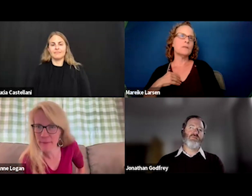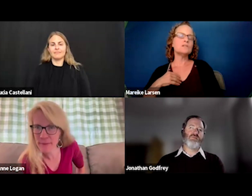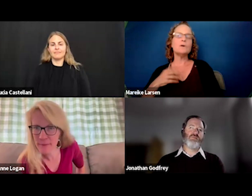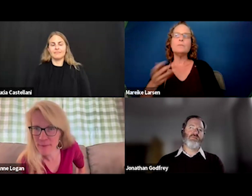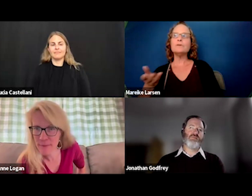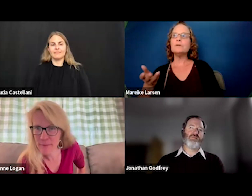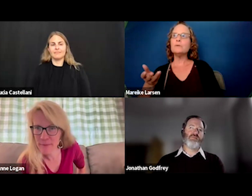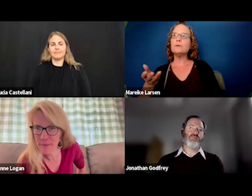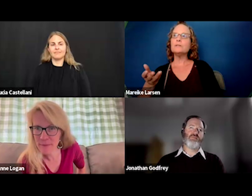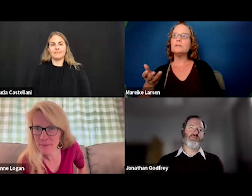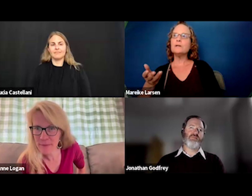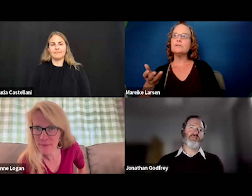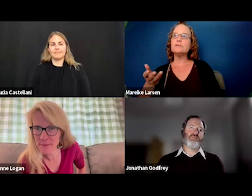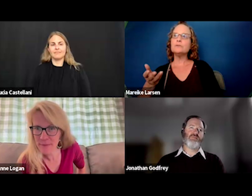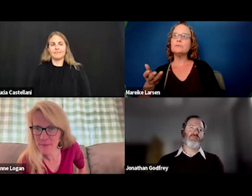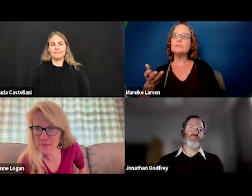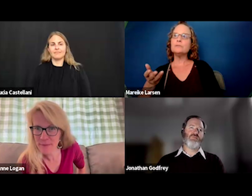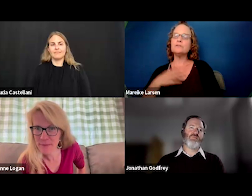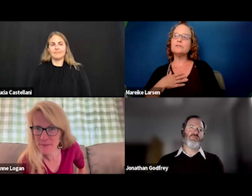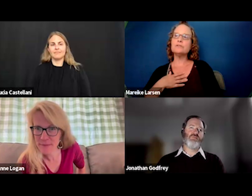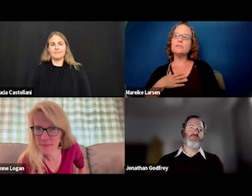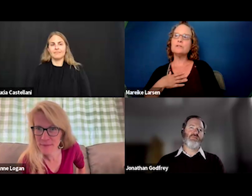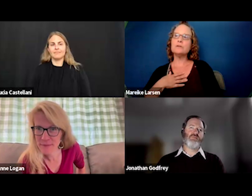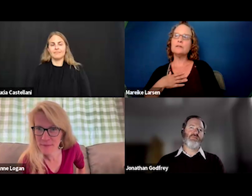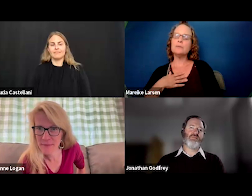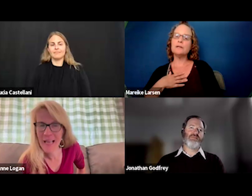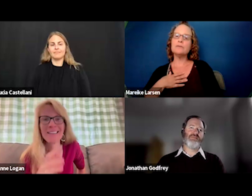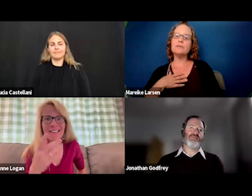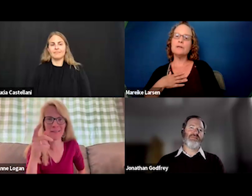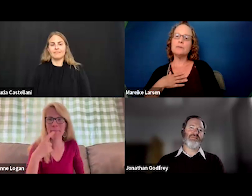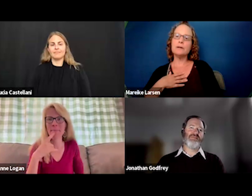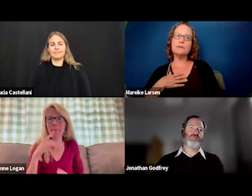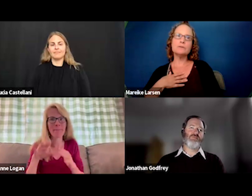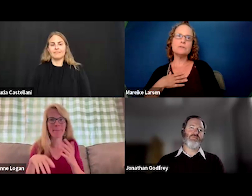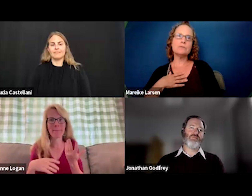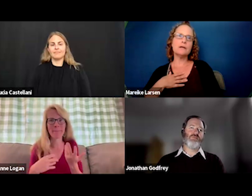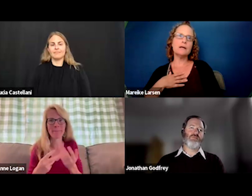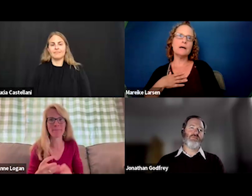So I'm wondering what the other two researchers here on the panel think about the use of AI.